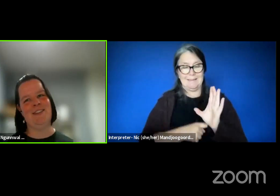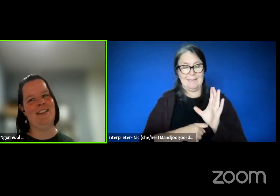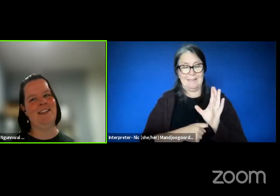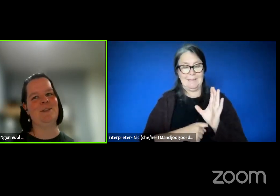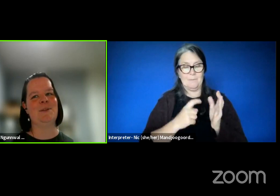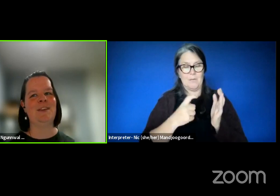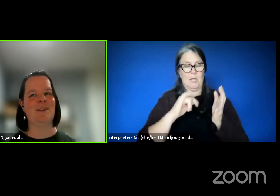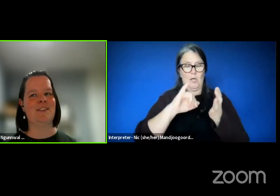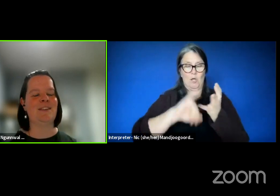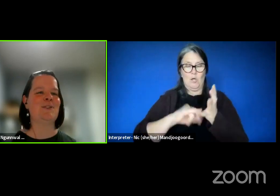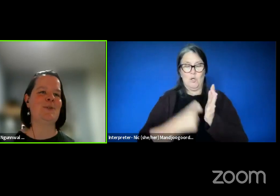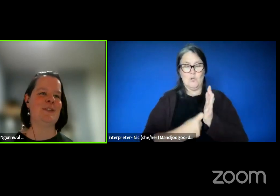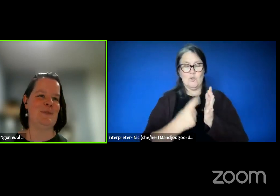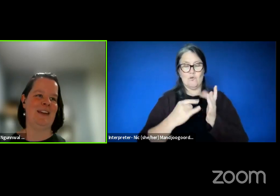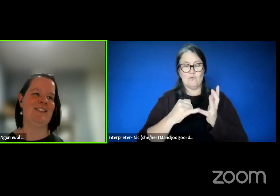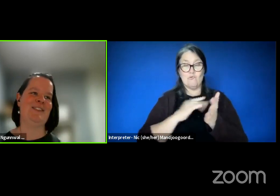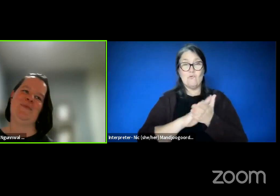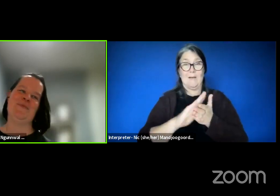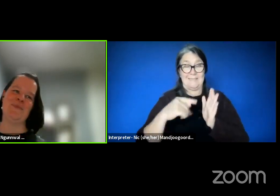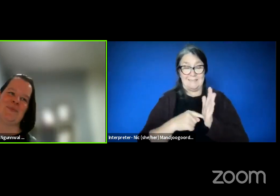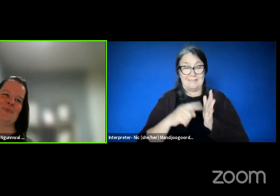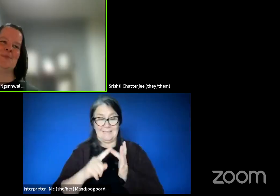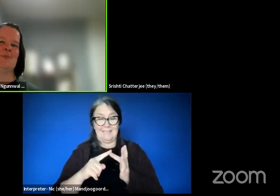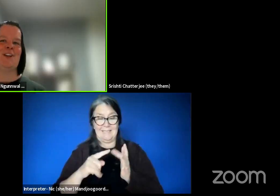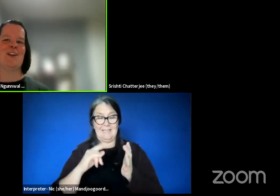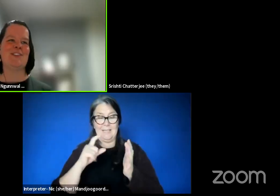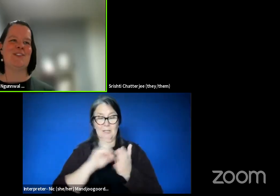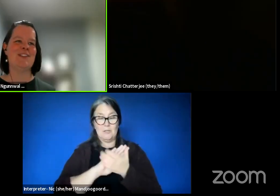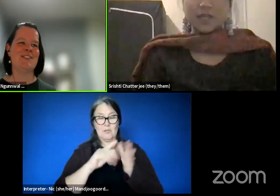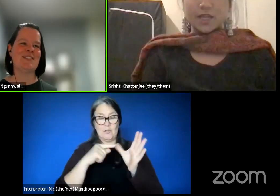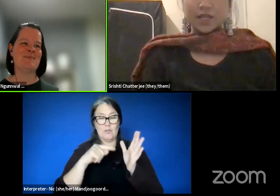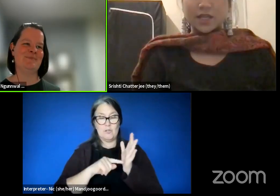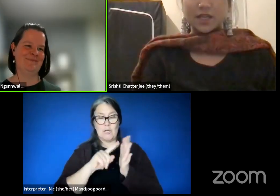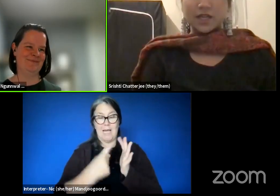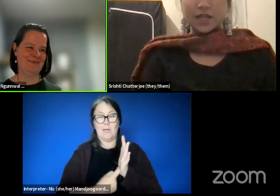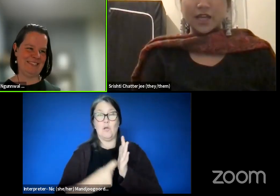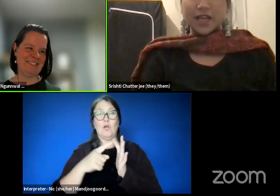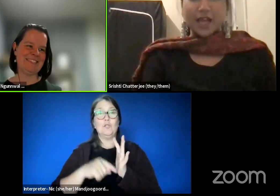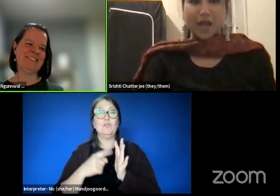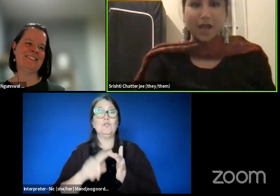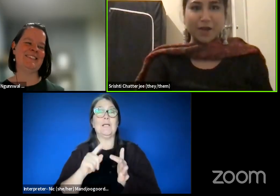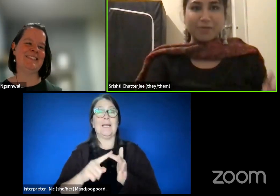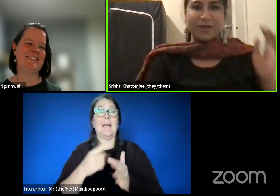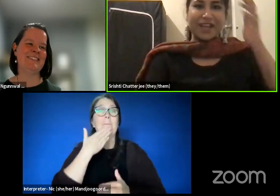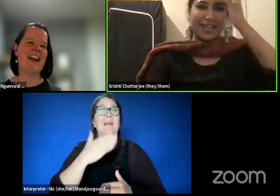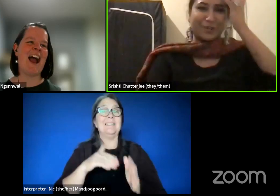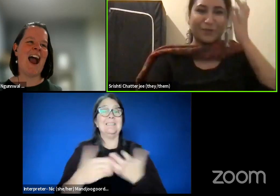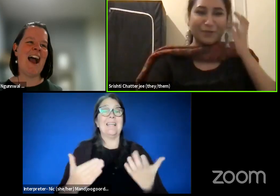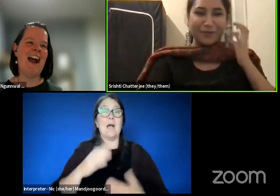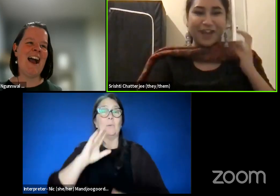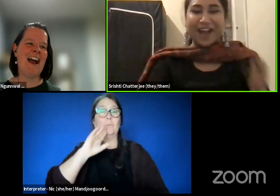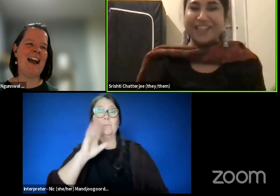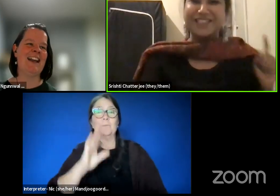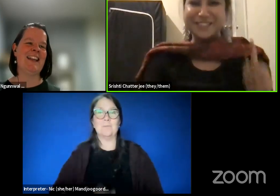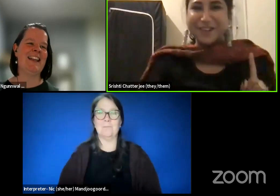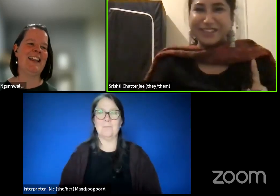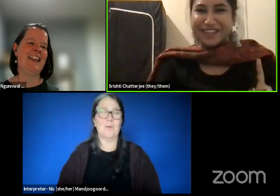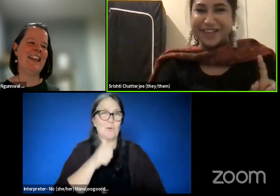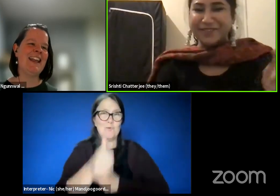chatty chatty. first thirsty, you now have the opportunity to give us a short space. Congratulations.